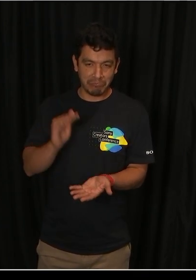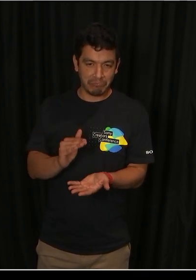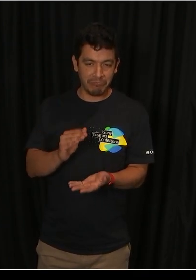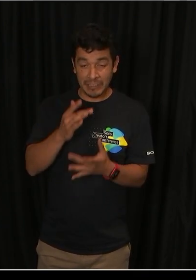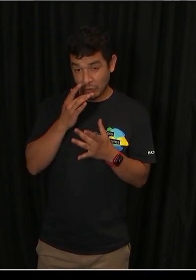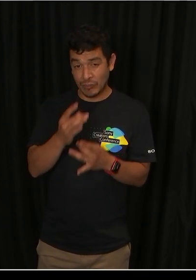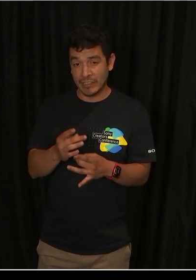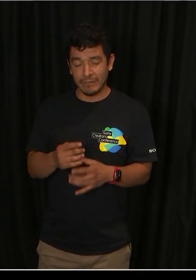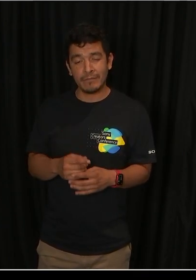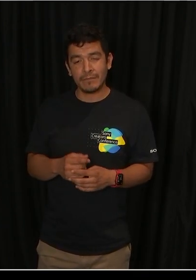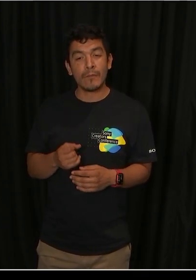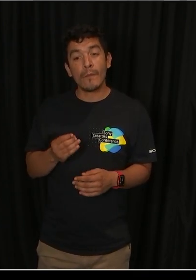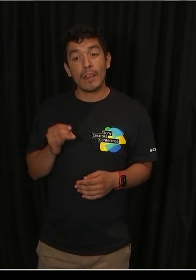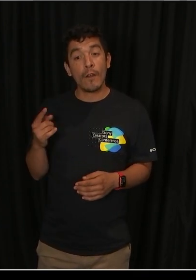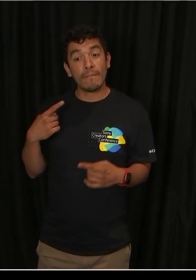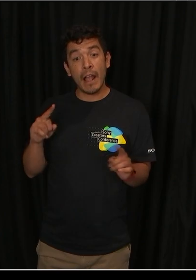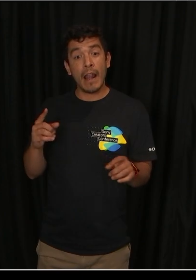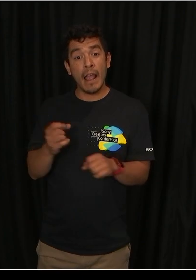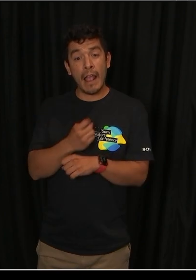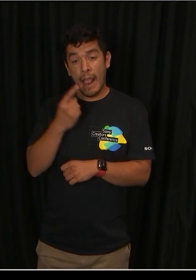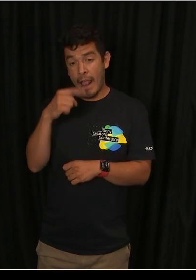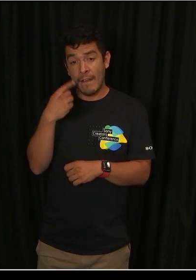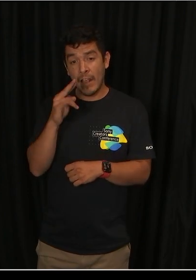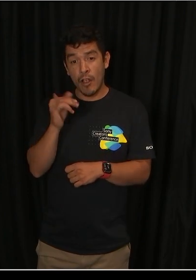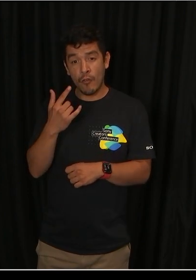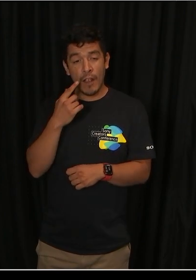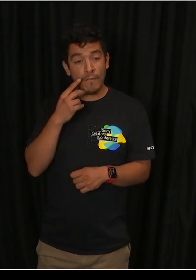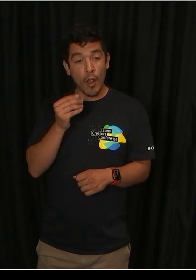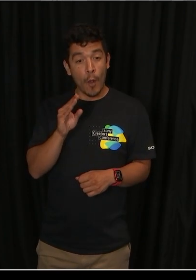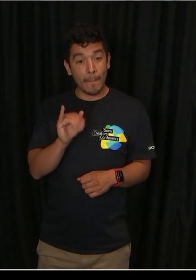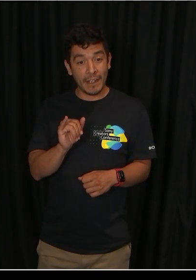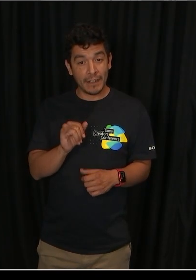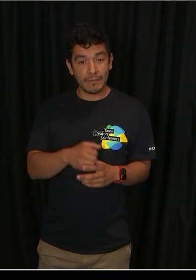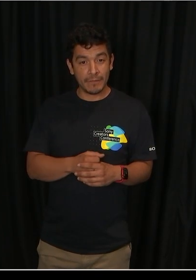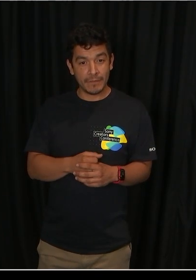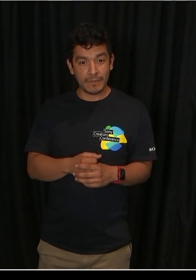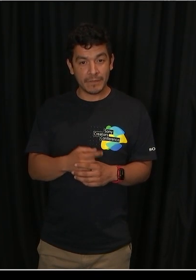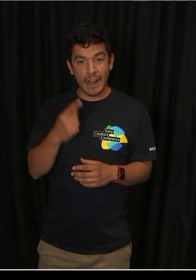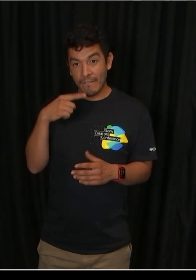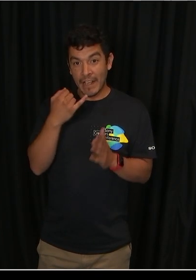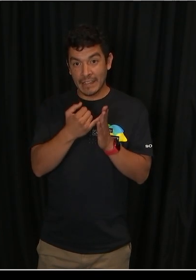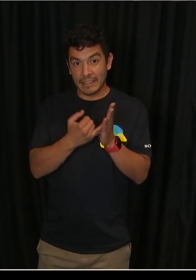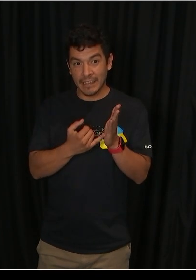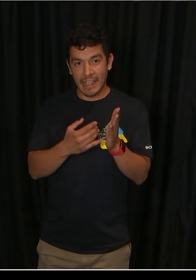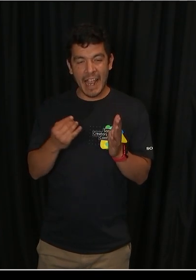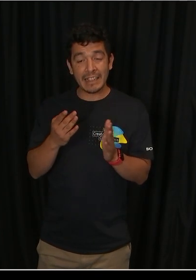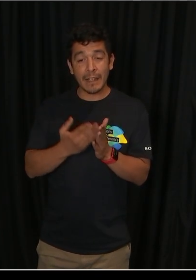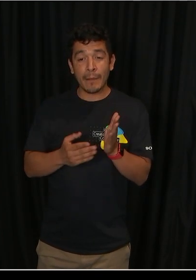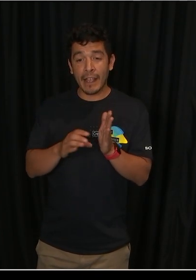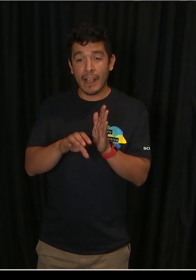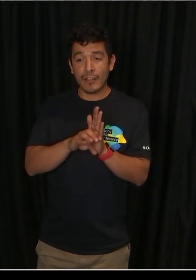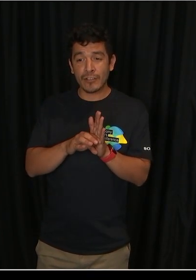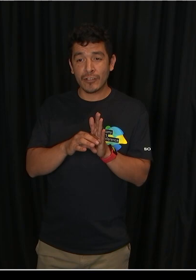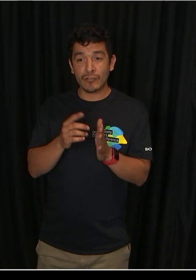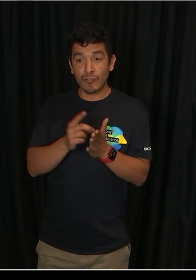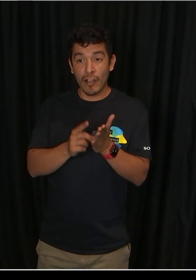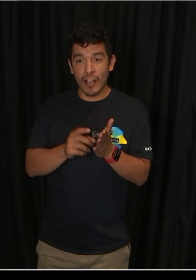So finally we got a face rig for Hobie, or a face design, and some character drawings. And as you can see, these are pretty broad.